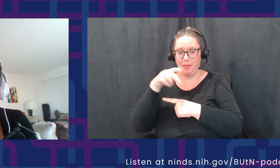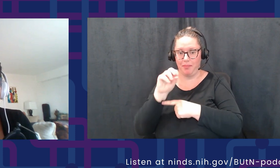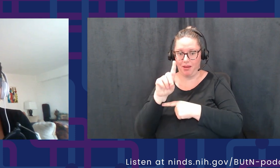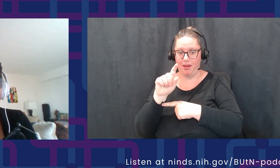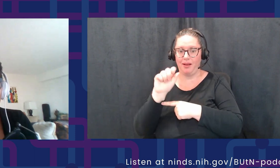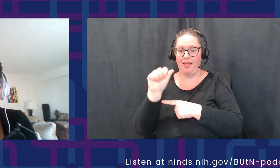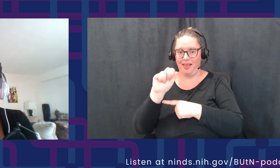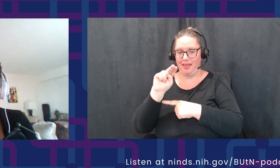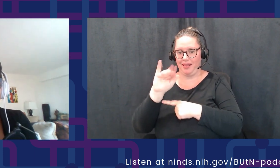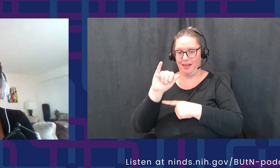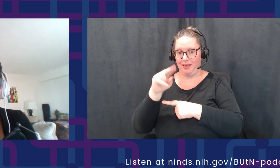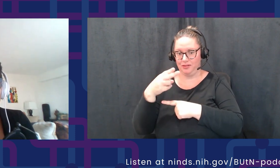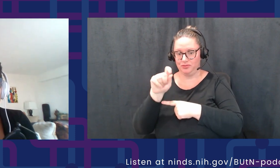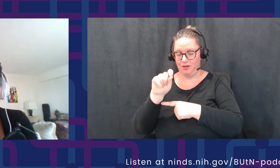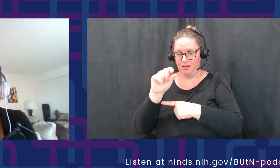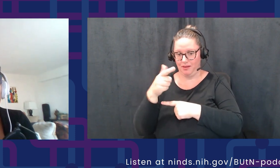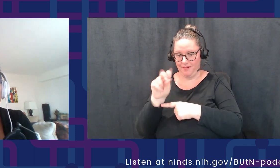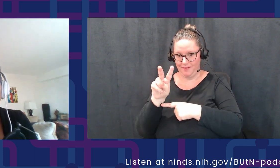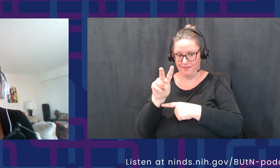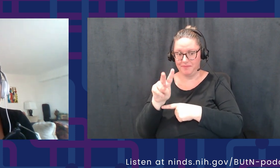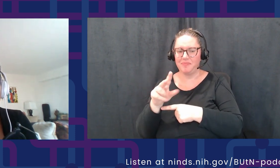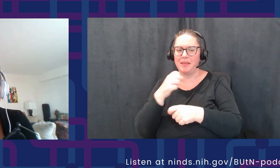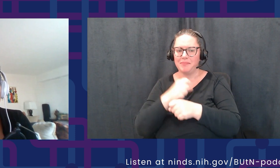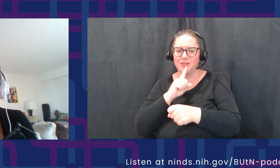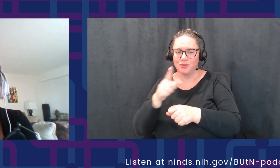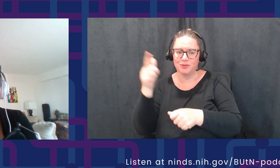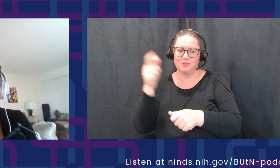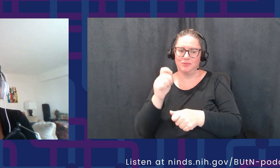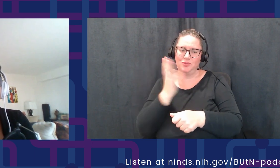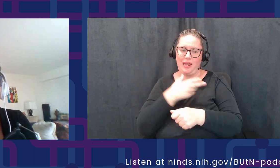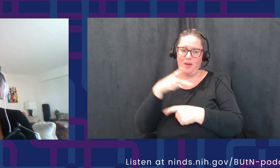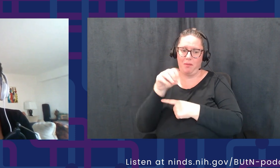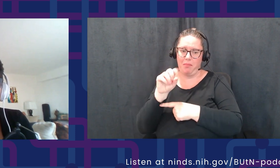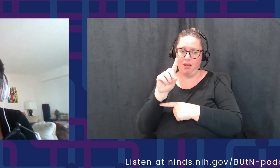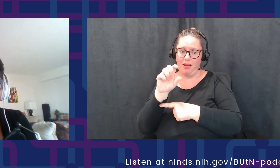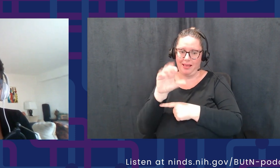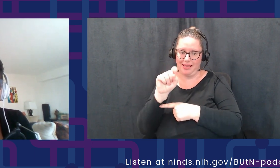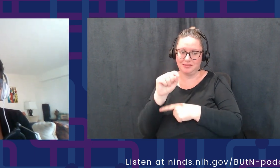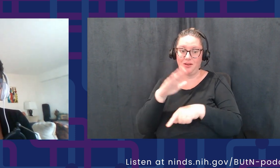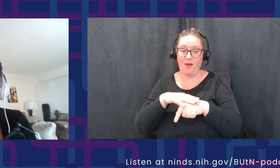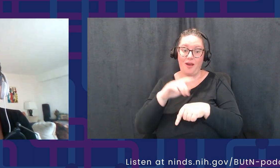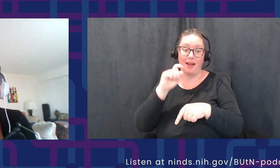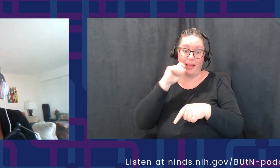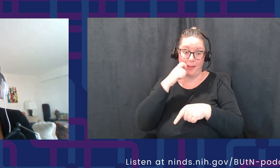And make sure you subscribe to the podcast on Apple Podcasts or your favorite